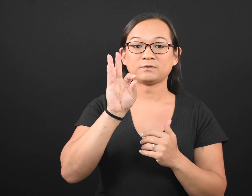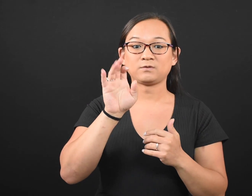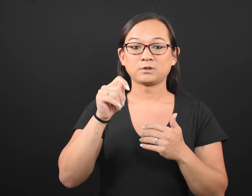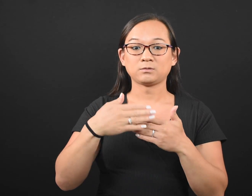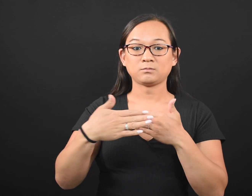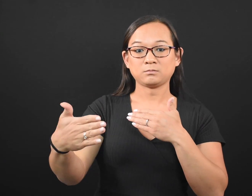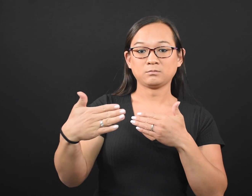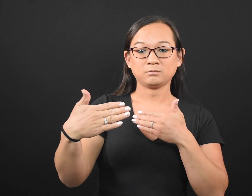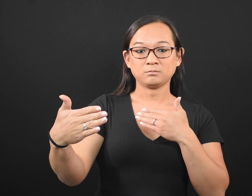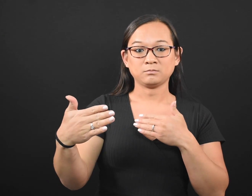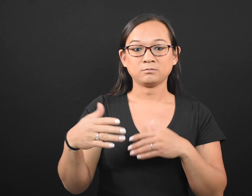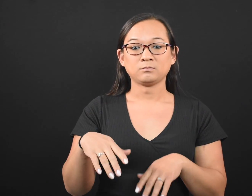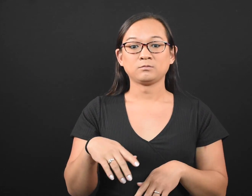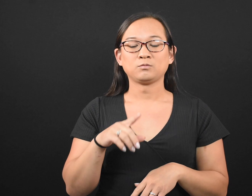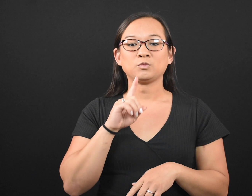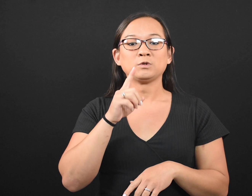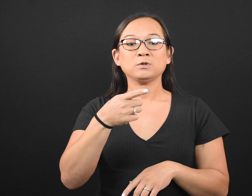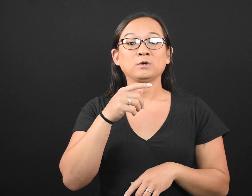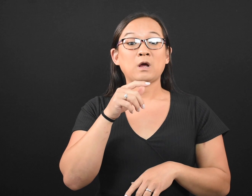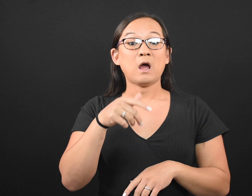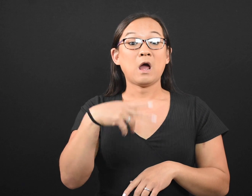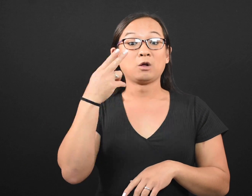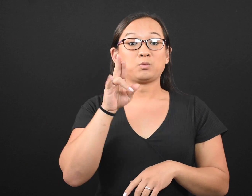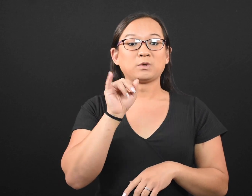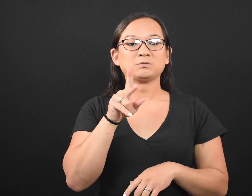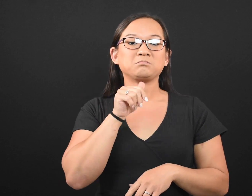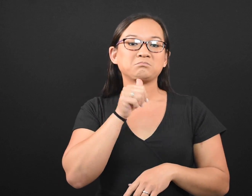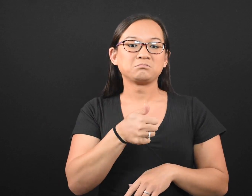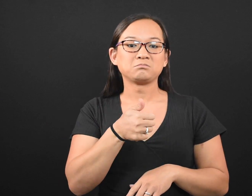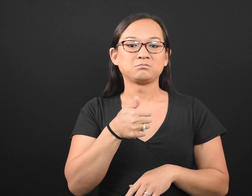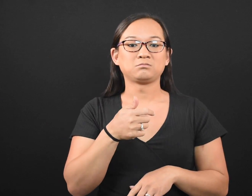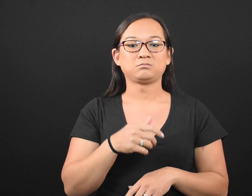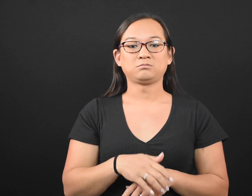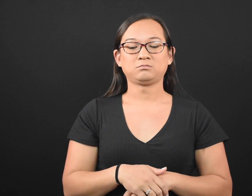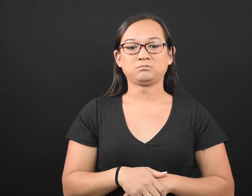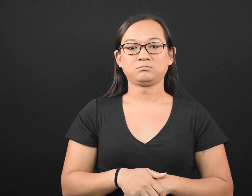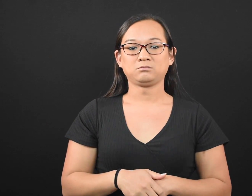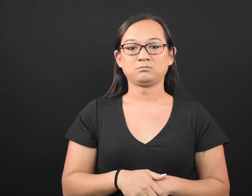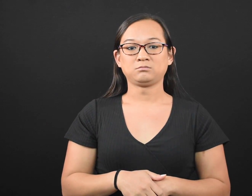as much as possible, are not considered higher risk settings. If your child attends daycare